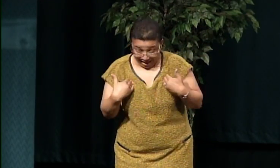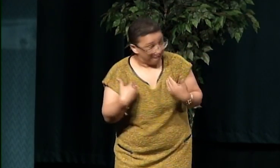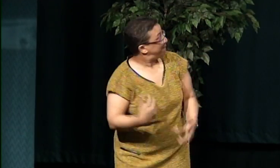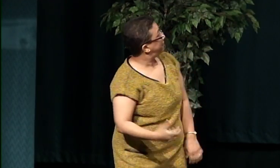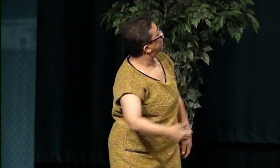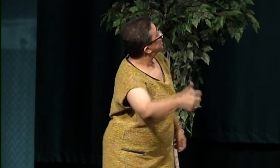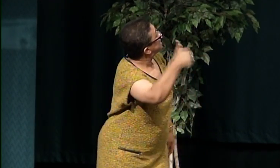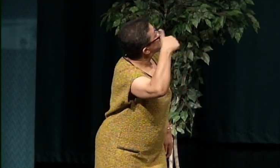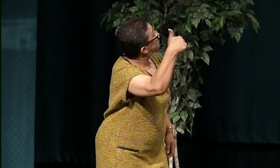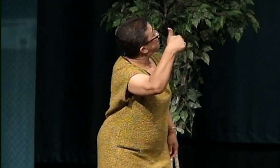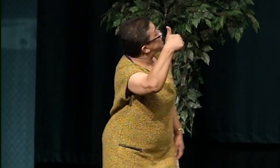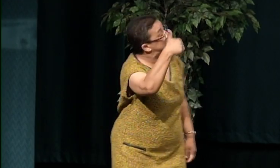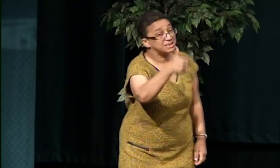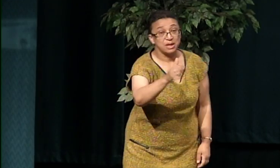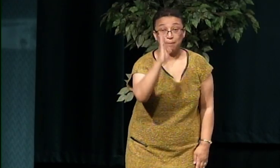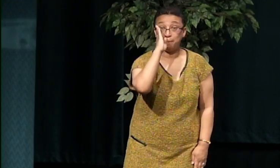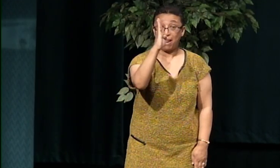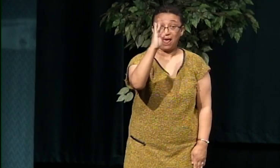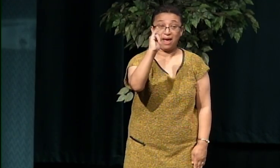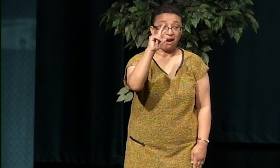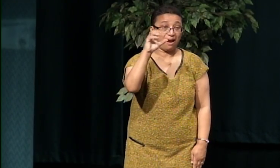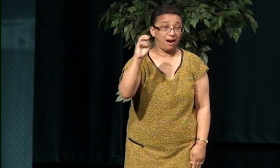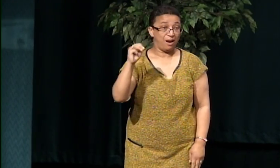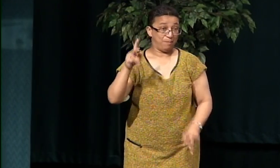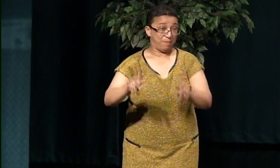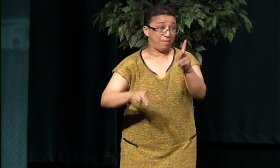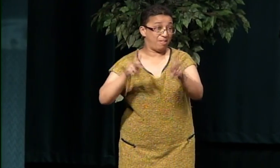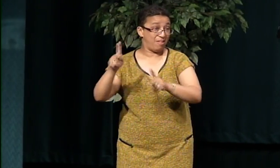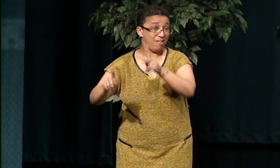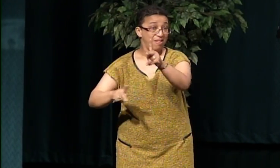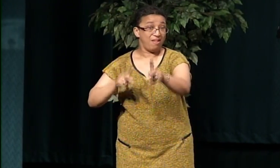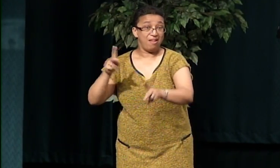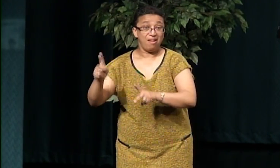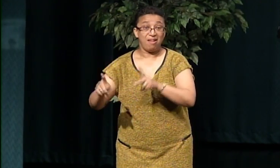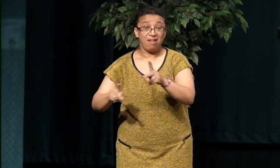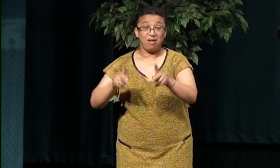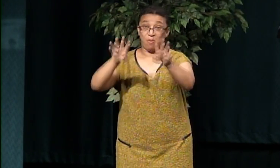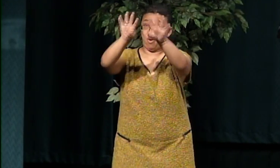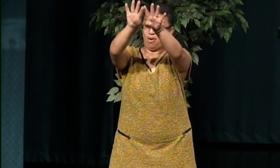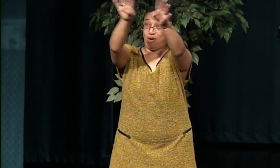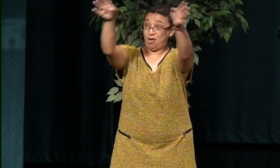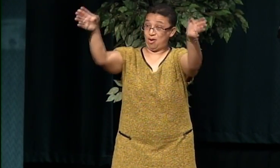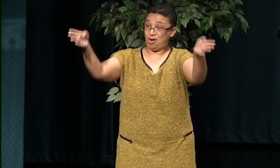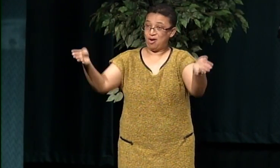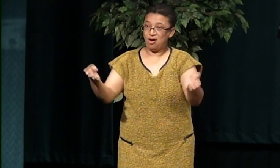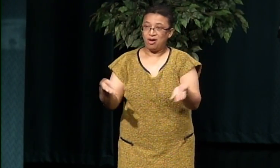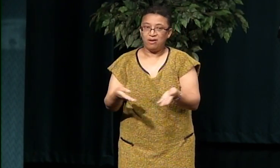So WFD serves a certain group of people.